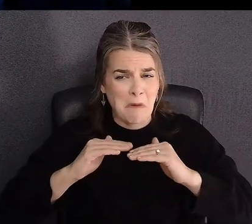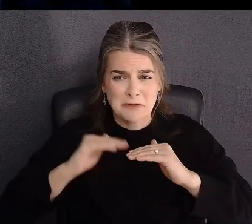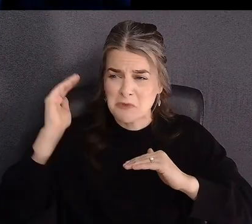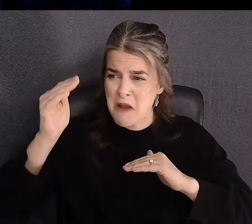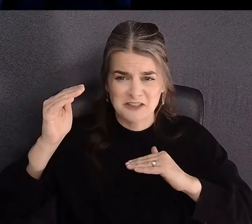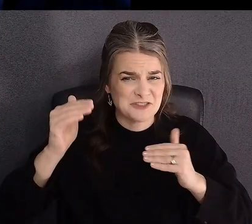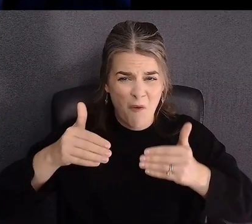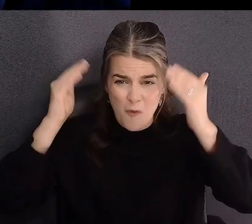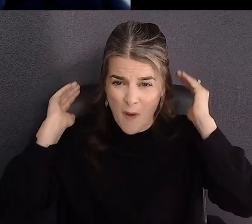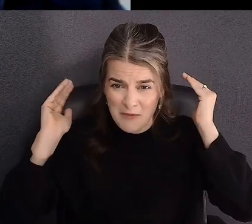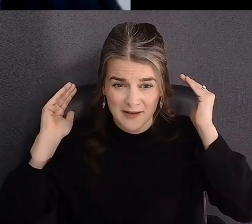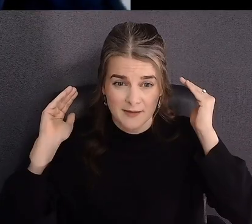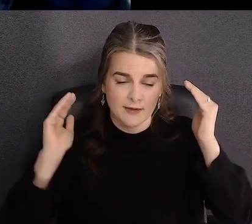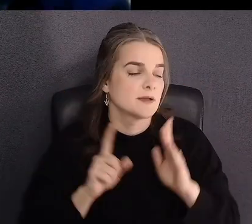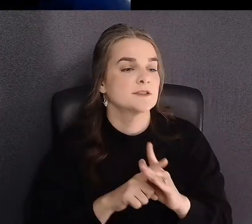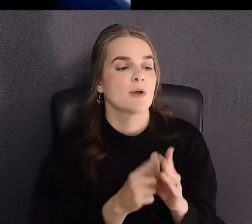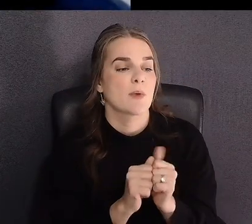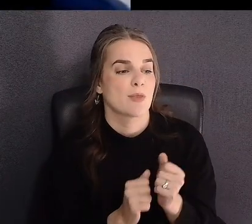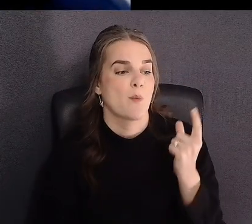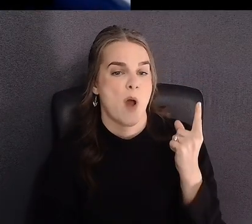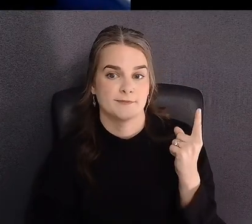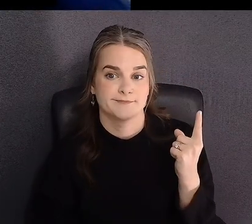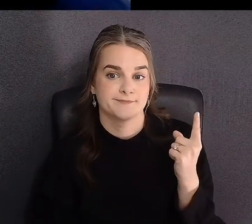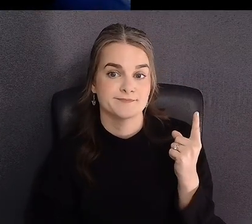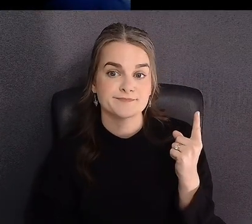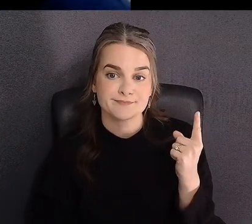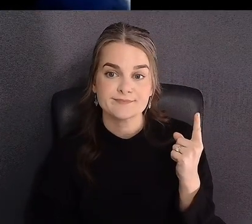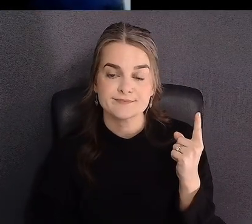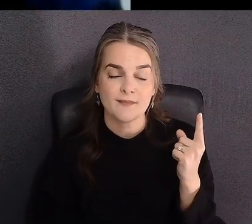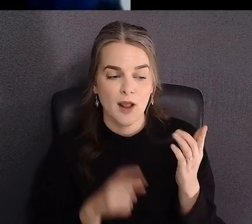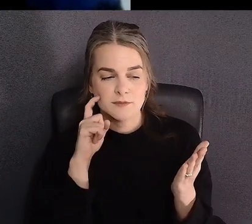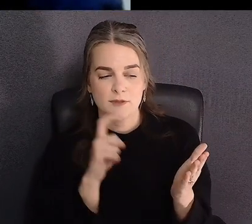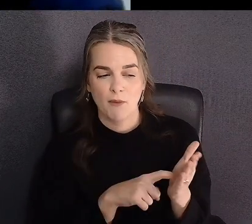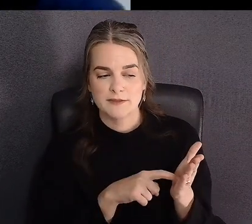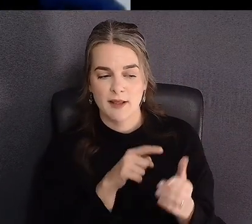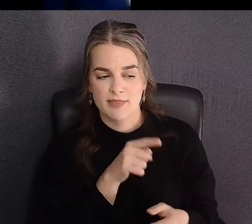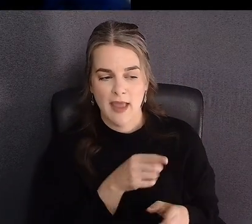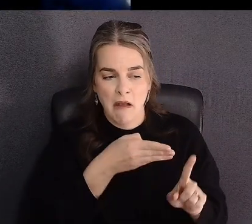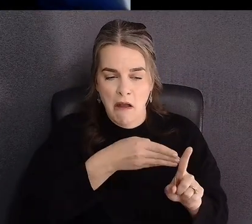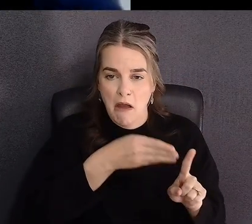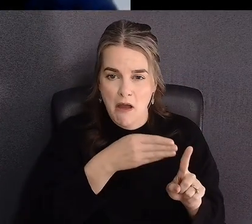So starting with one and then noticing that somebody's going for the red ones.